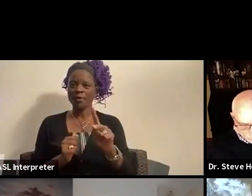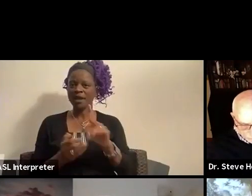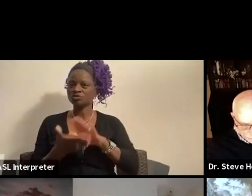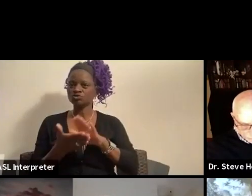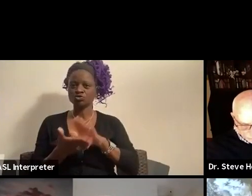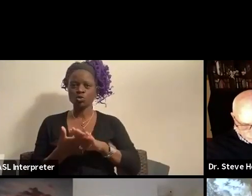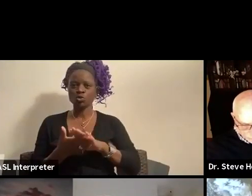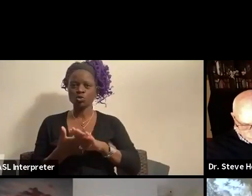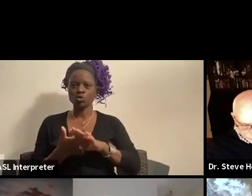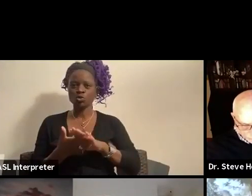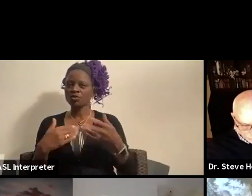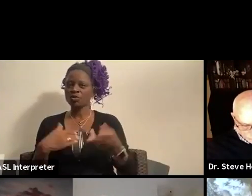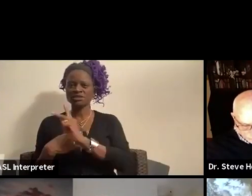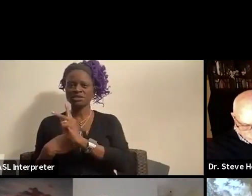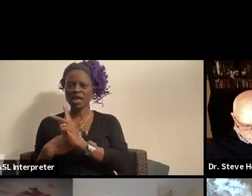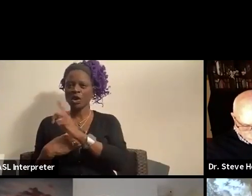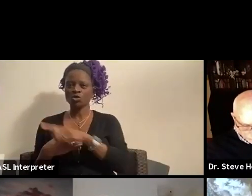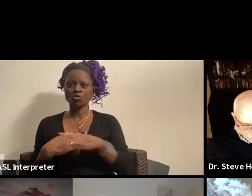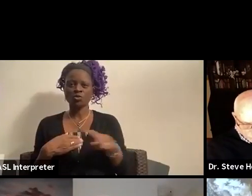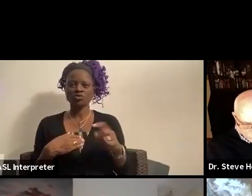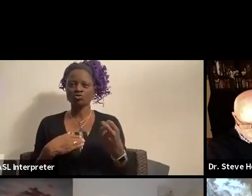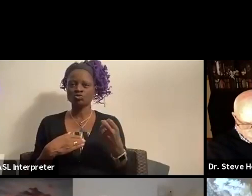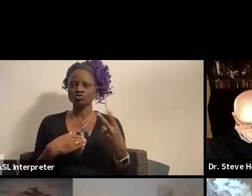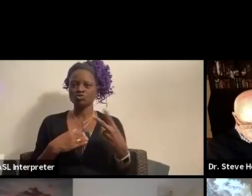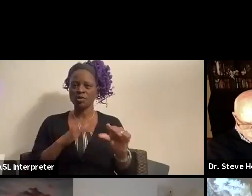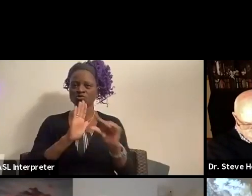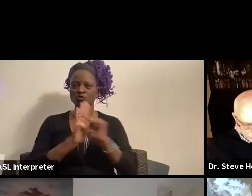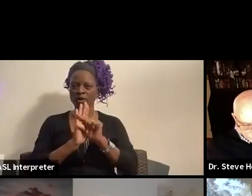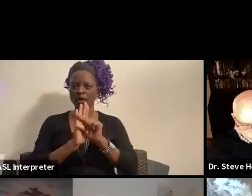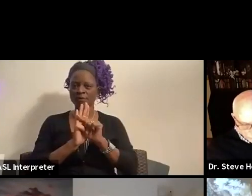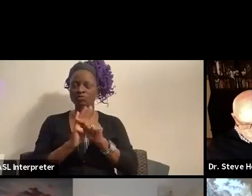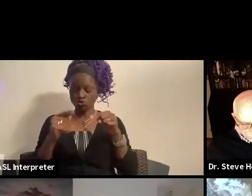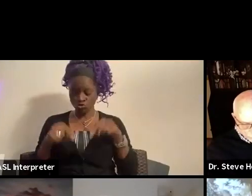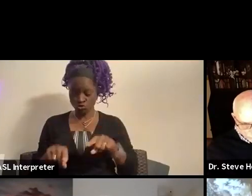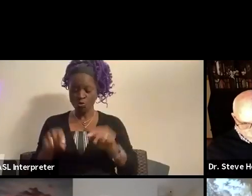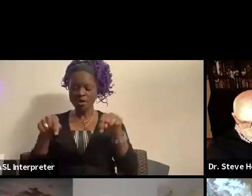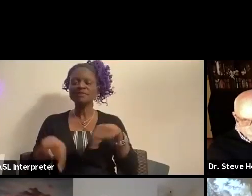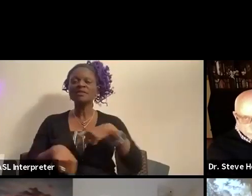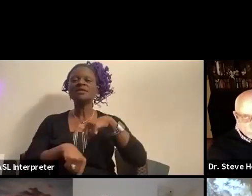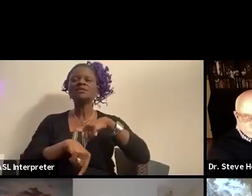I also want to remind you that during this community briefing, we will be taking questions from members of the public.